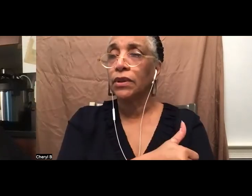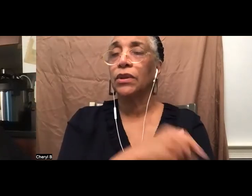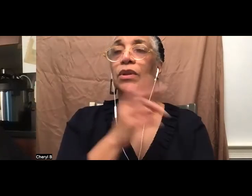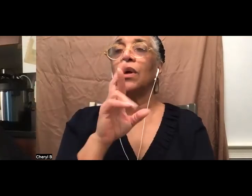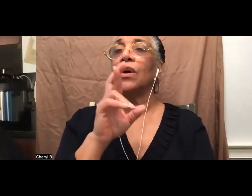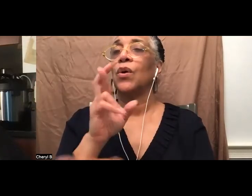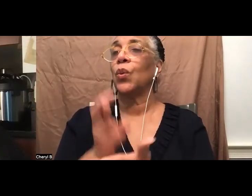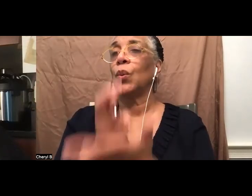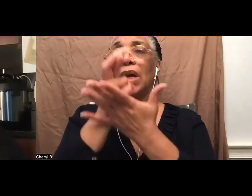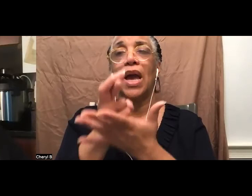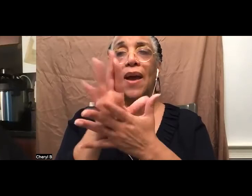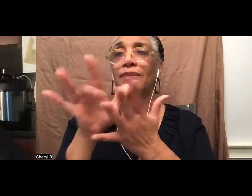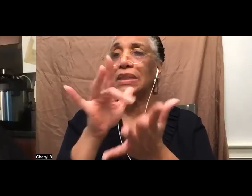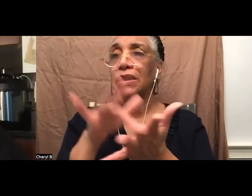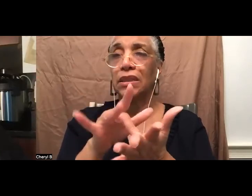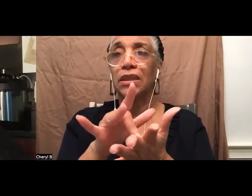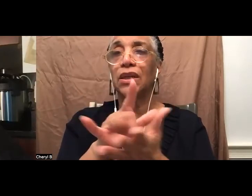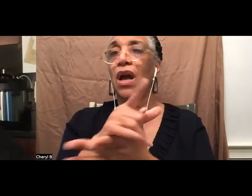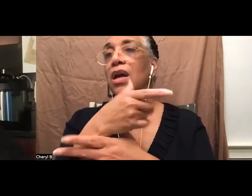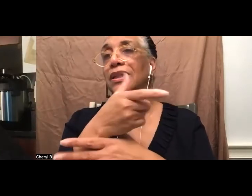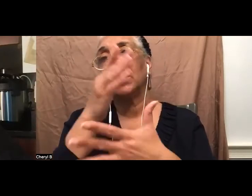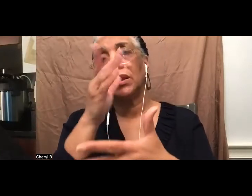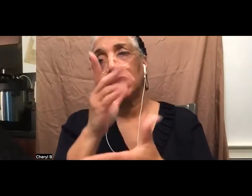They've also slowed down, stopped or shot at civilian